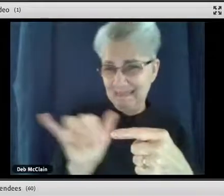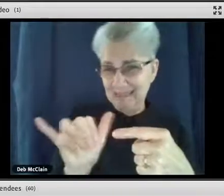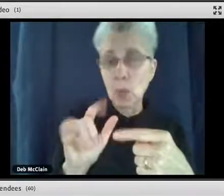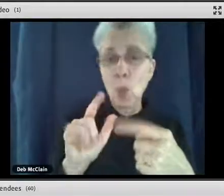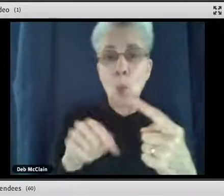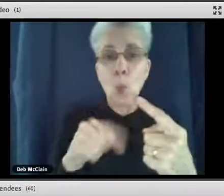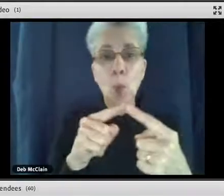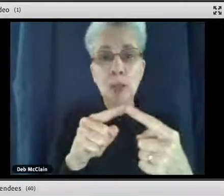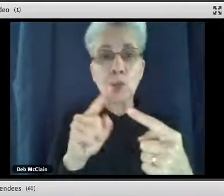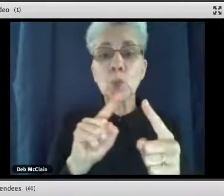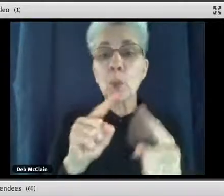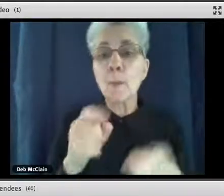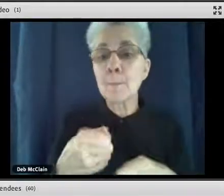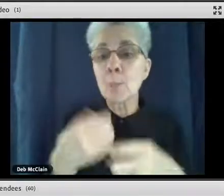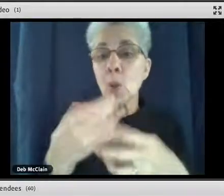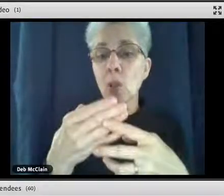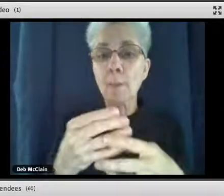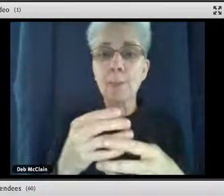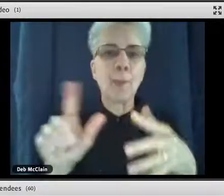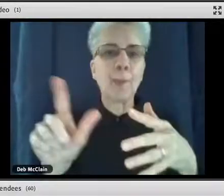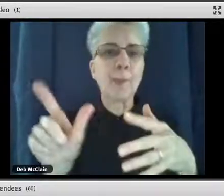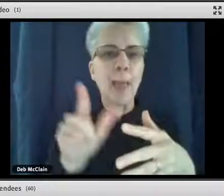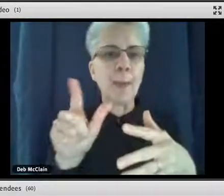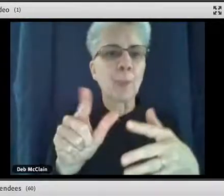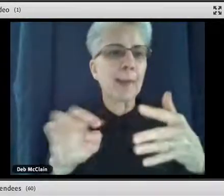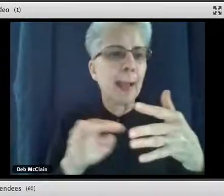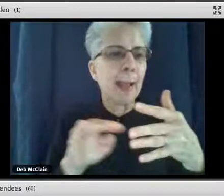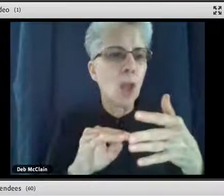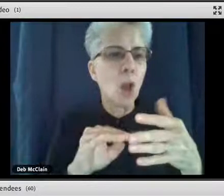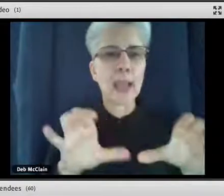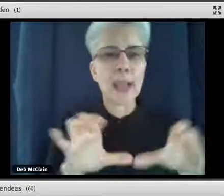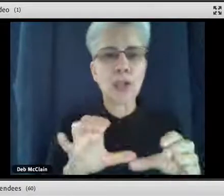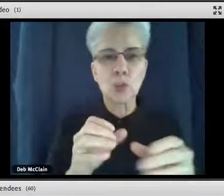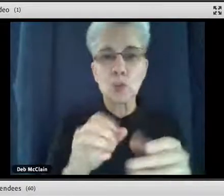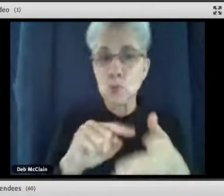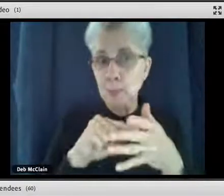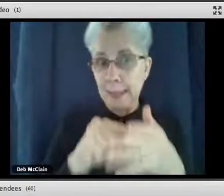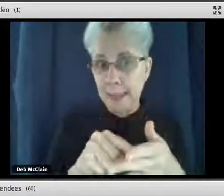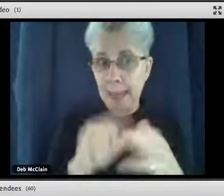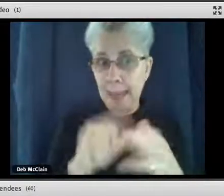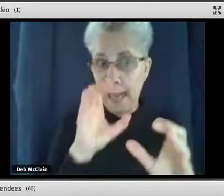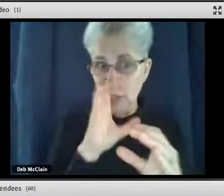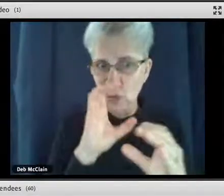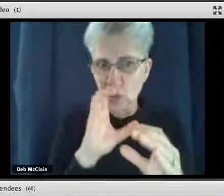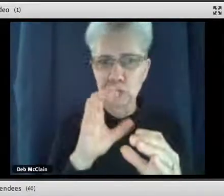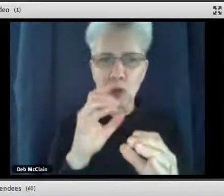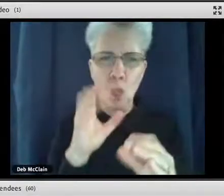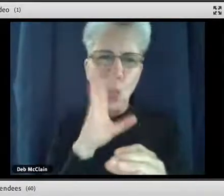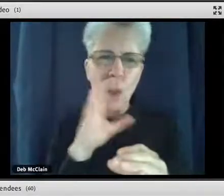Whenever you go to your library catalog and you perform a search in that catalog for something,